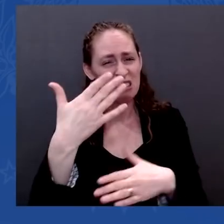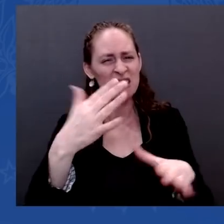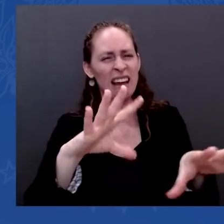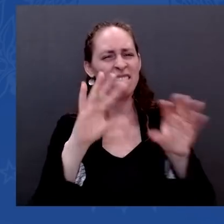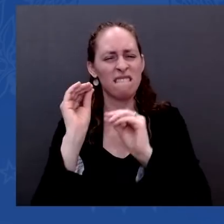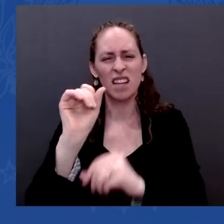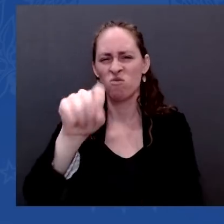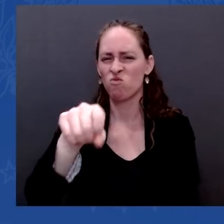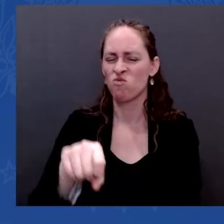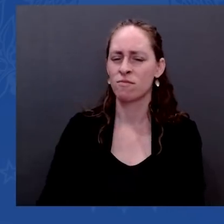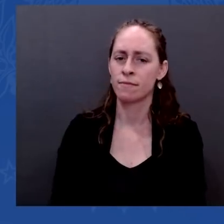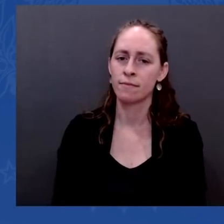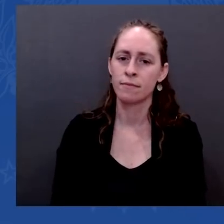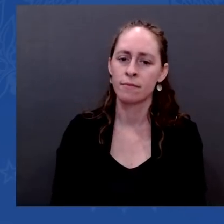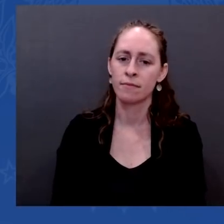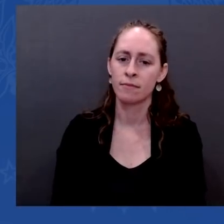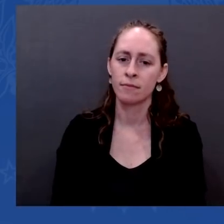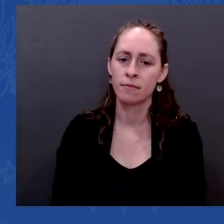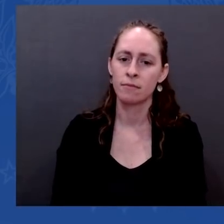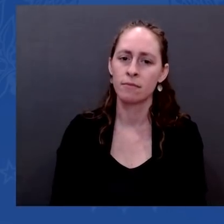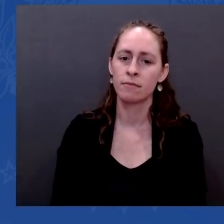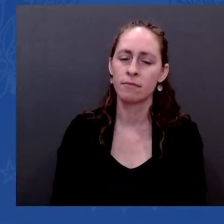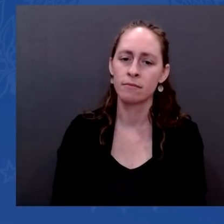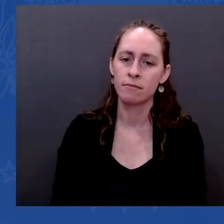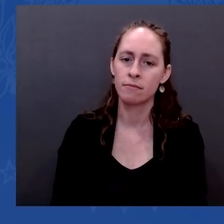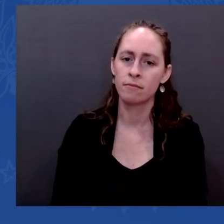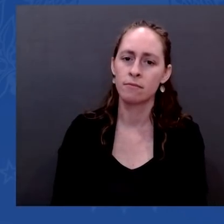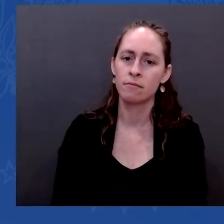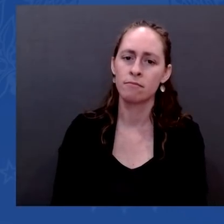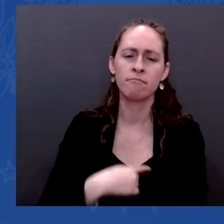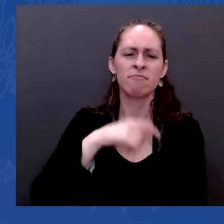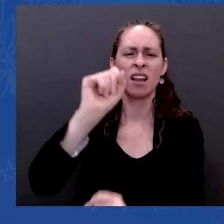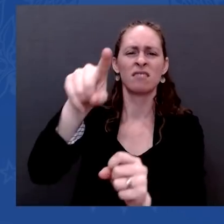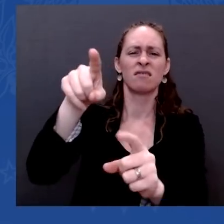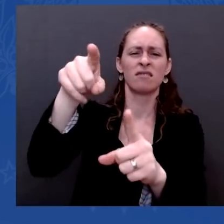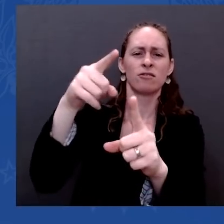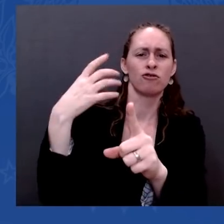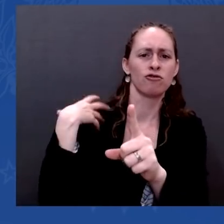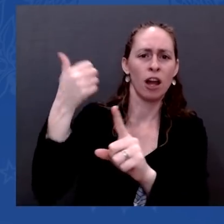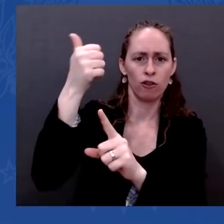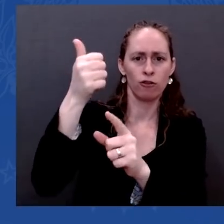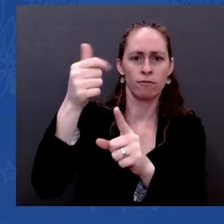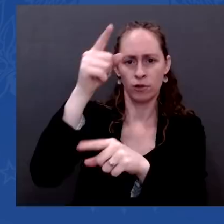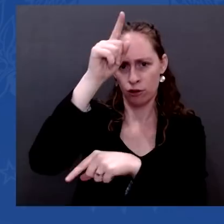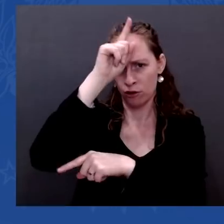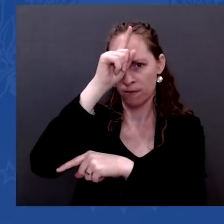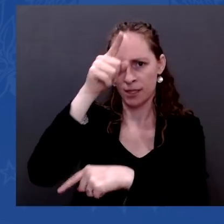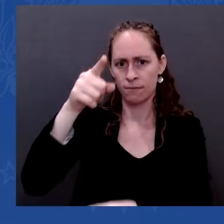that Germany is taking to reduce its energy dependence on Russia? And what do you say to those who suggest